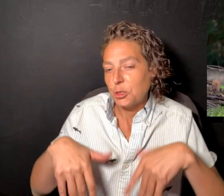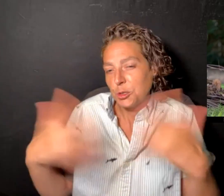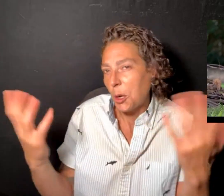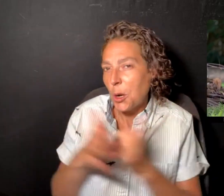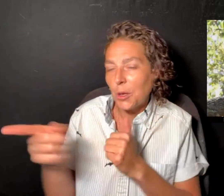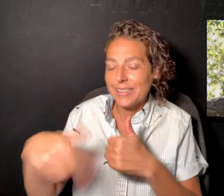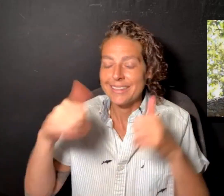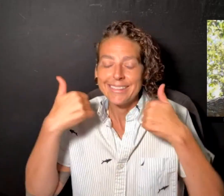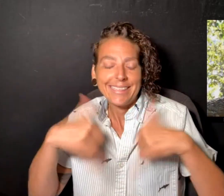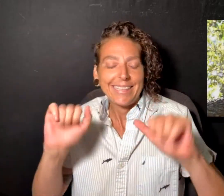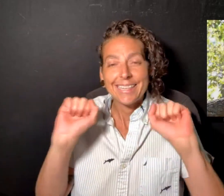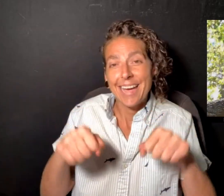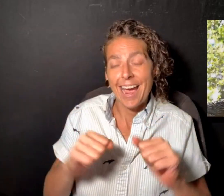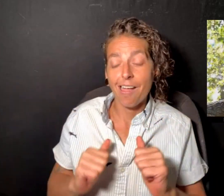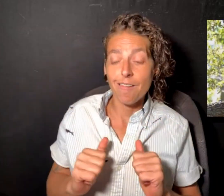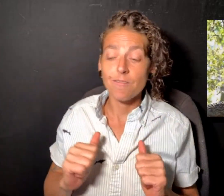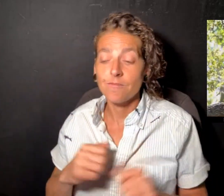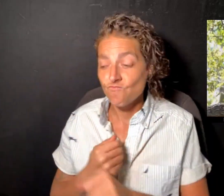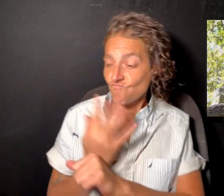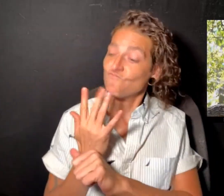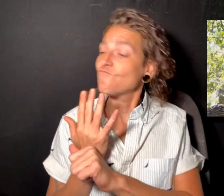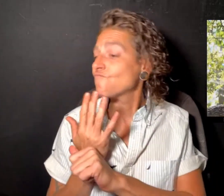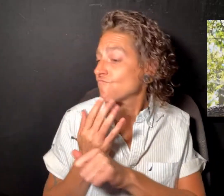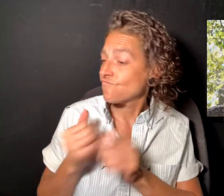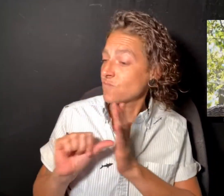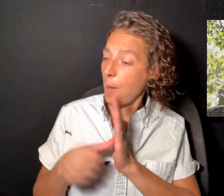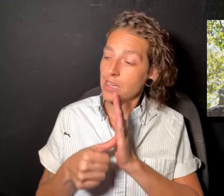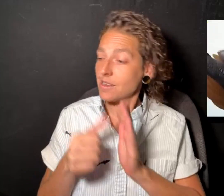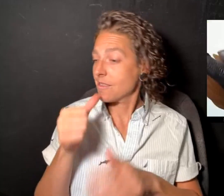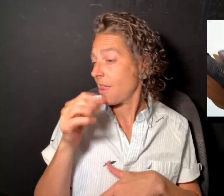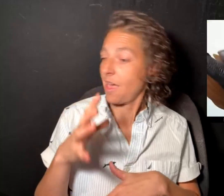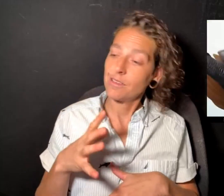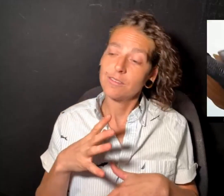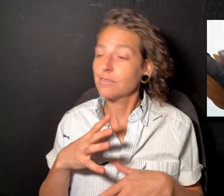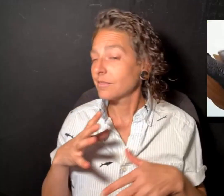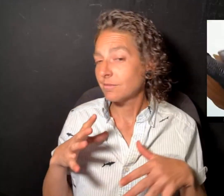they can still impress the ladies with their mating display of colorful feathers.